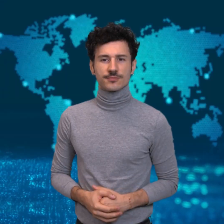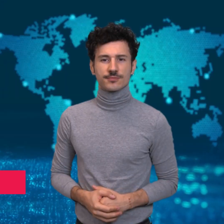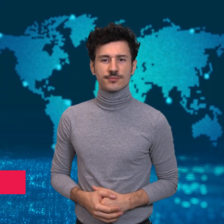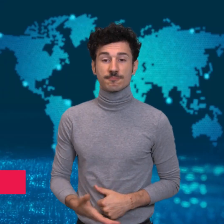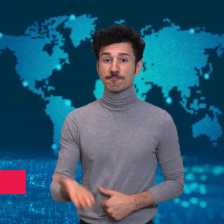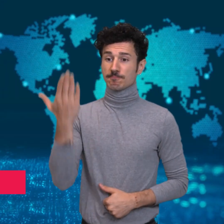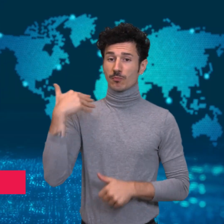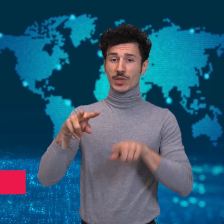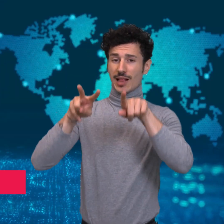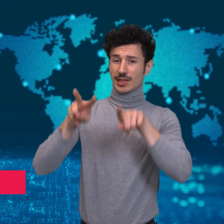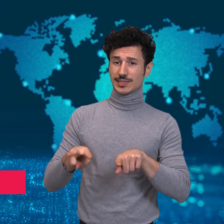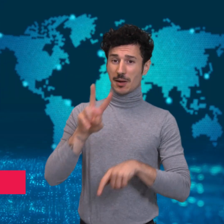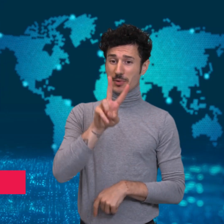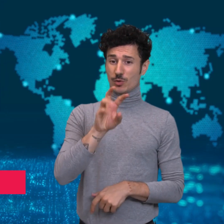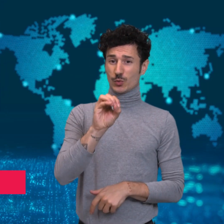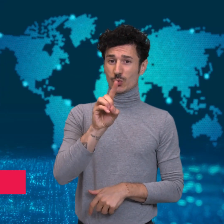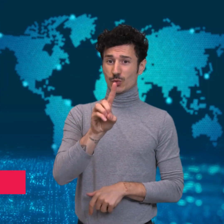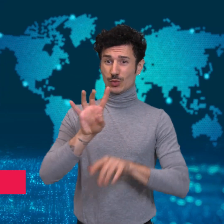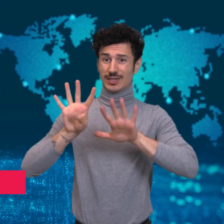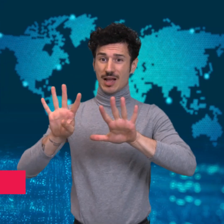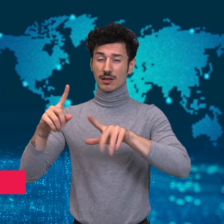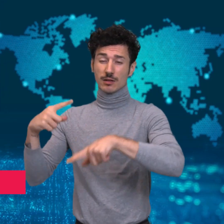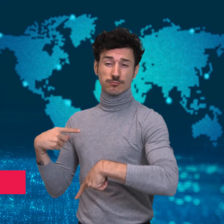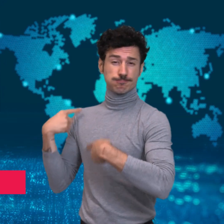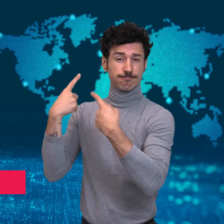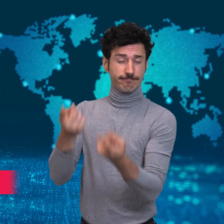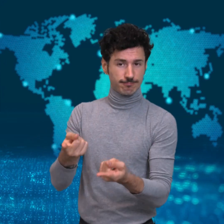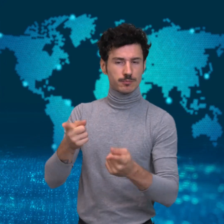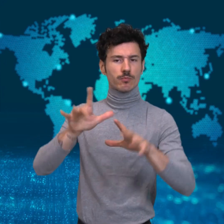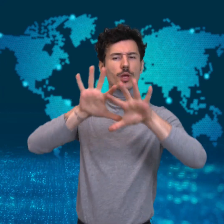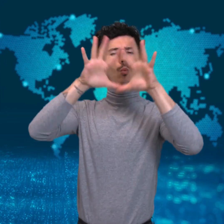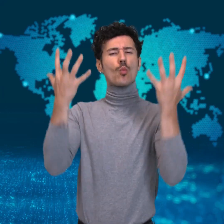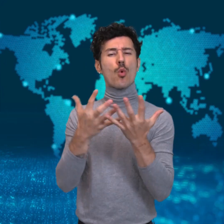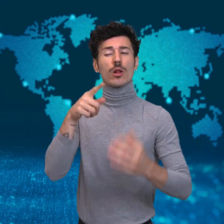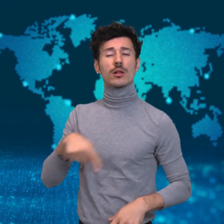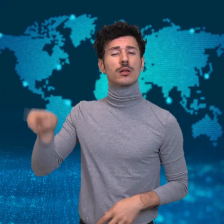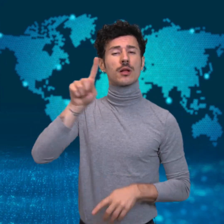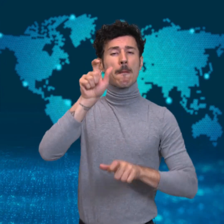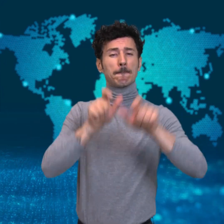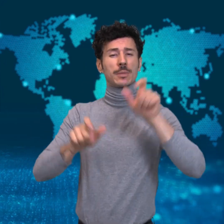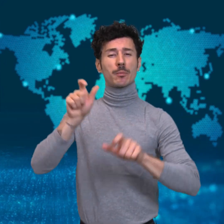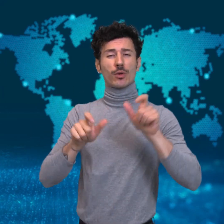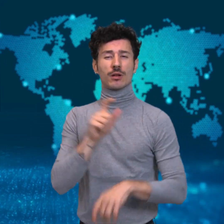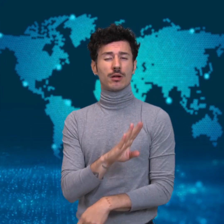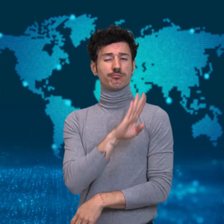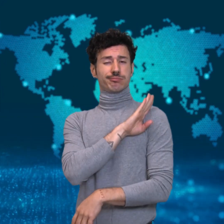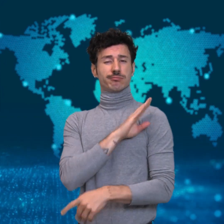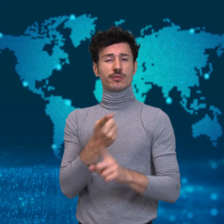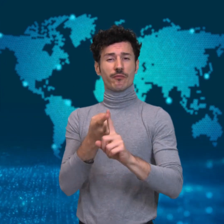[Alessio]: More than one million people worldwide have died of